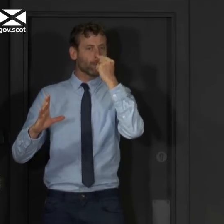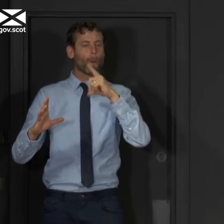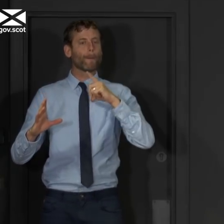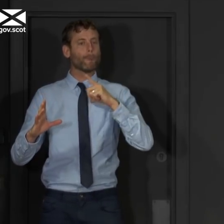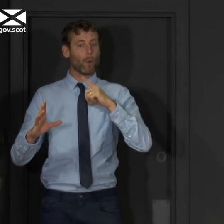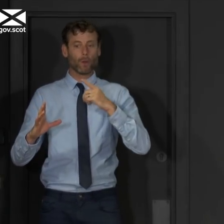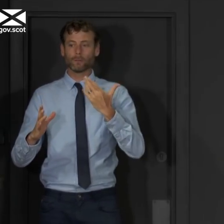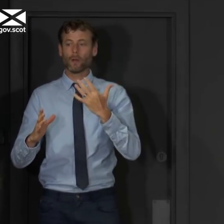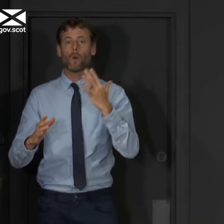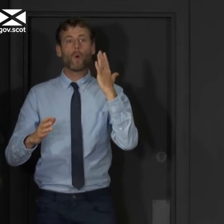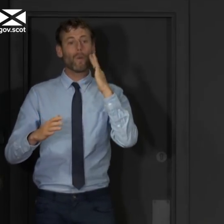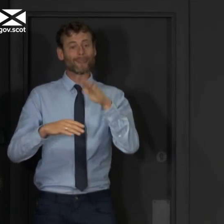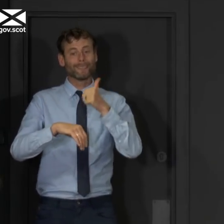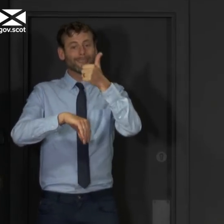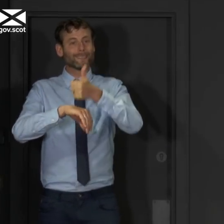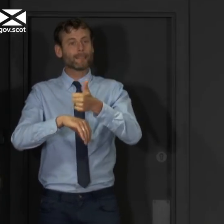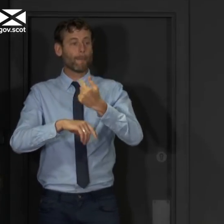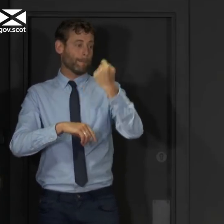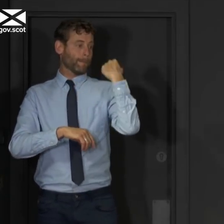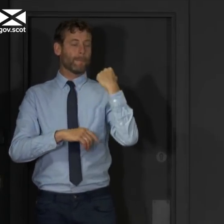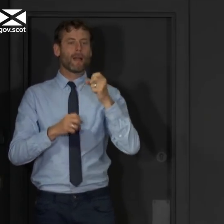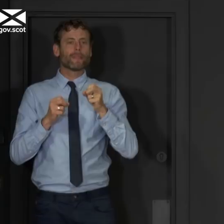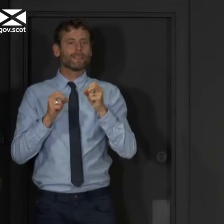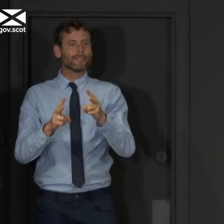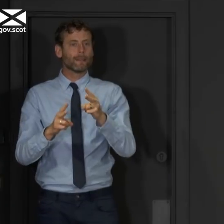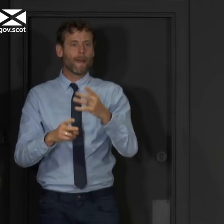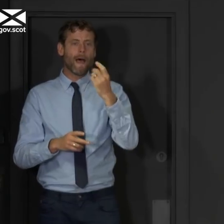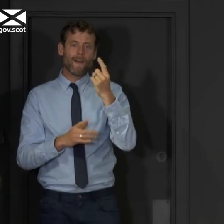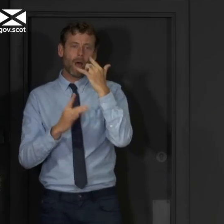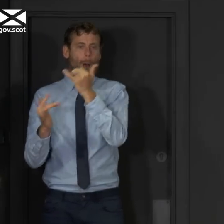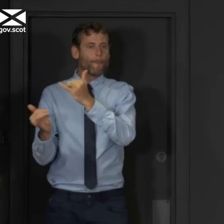time when the system was being piloted - still feature in the data. And if that historic